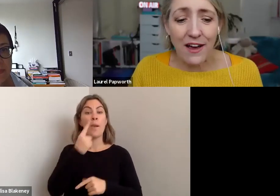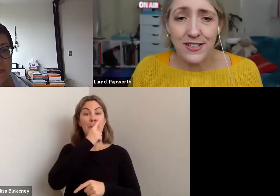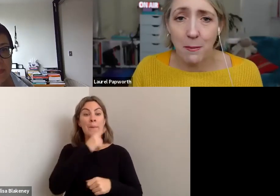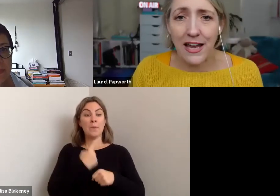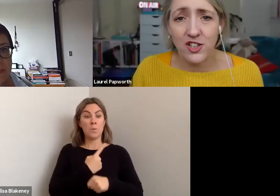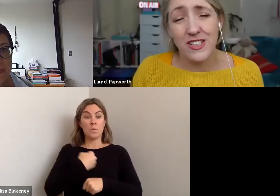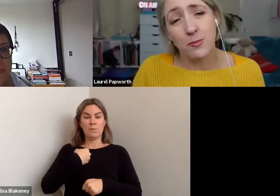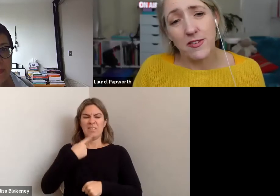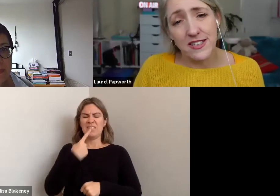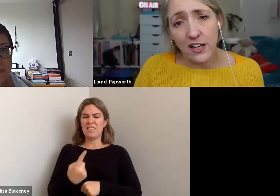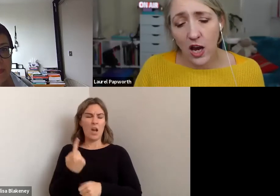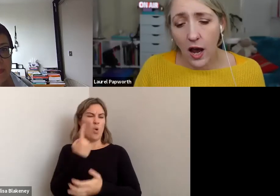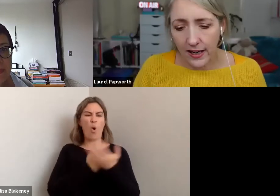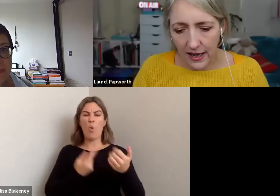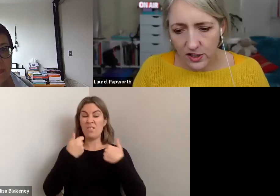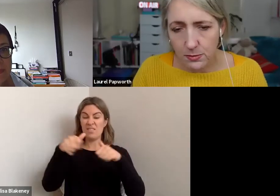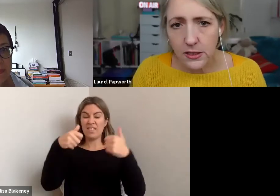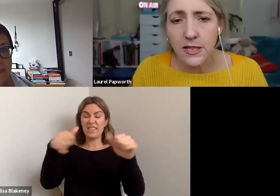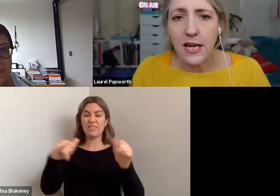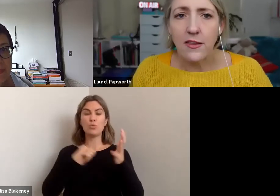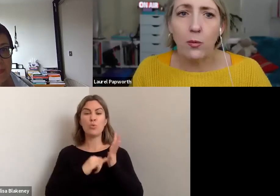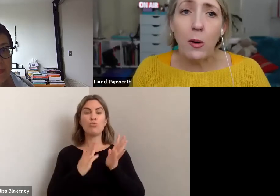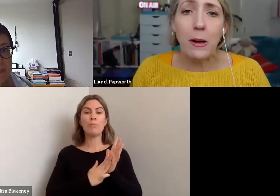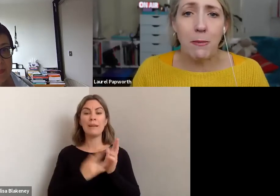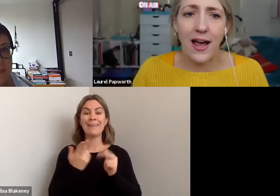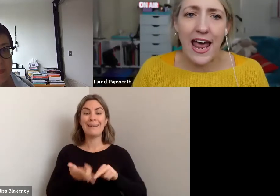fact, we have some pages with such high engagement that when we buy an